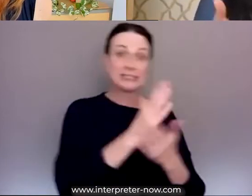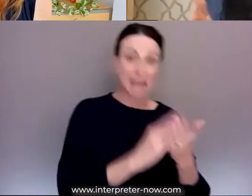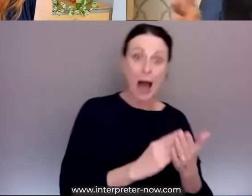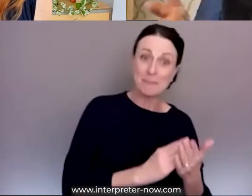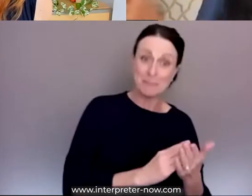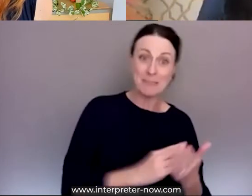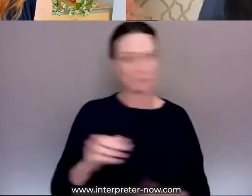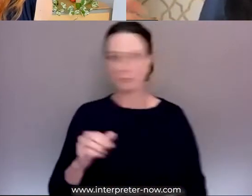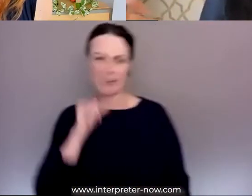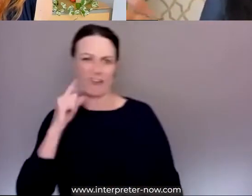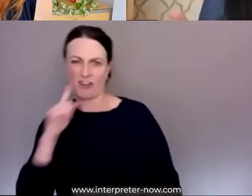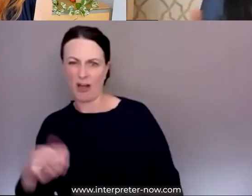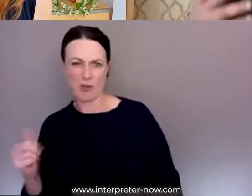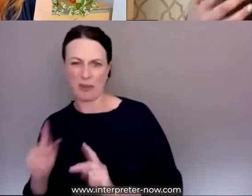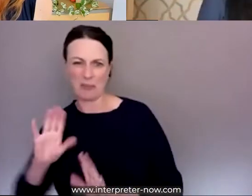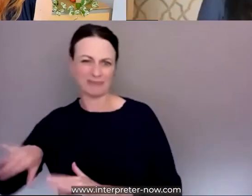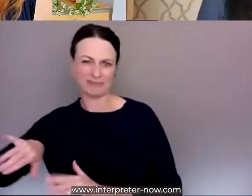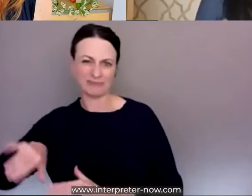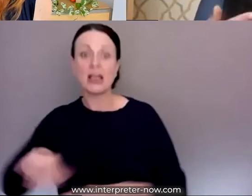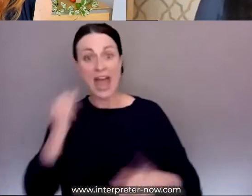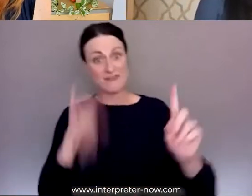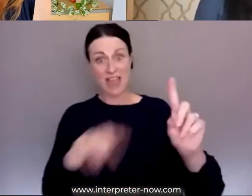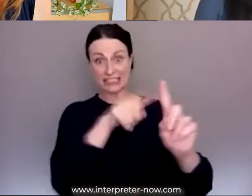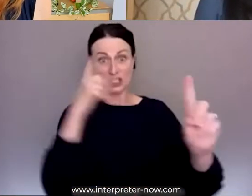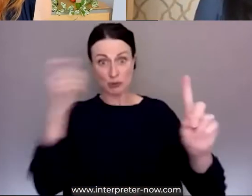But if that's the dream of the country, like let's live into it. Let's build it.